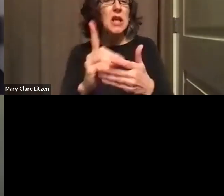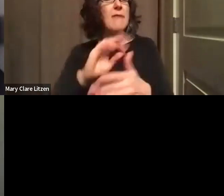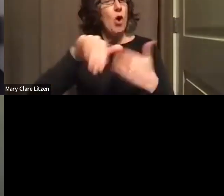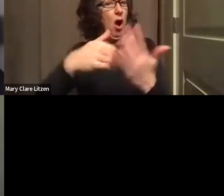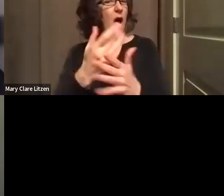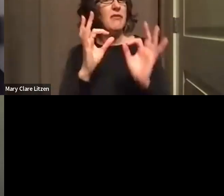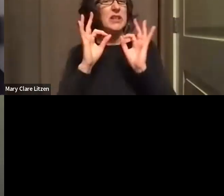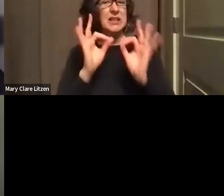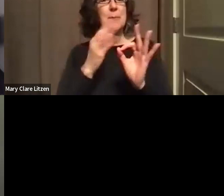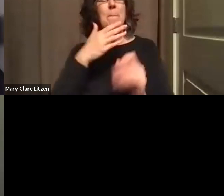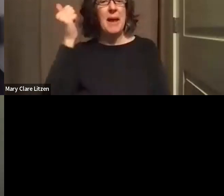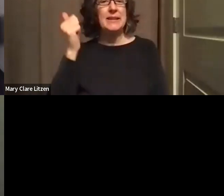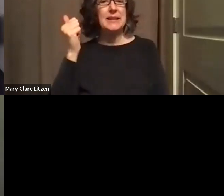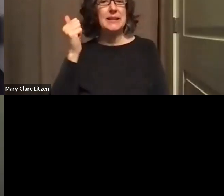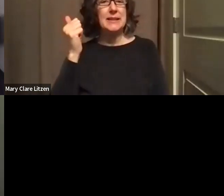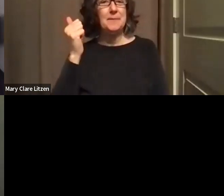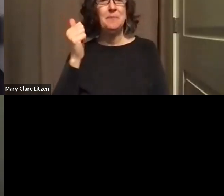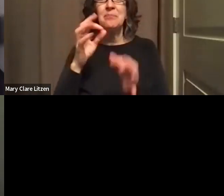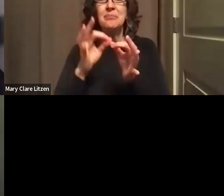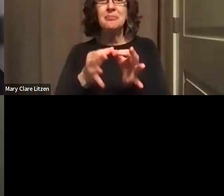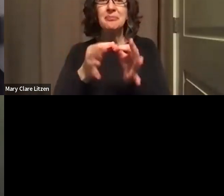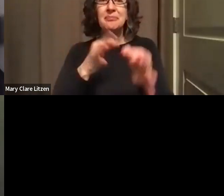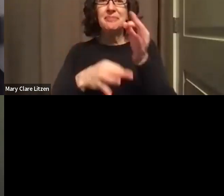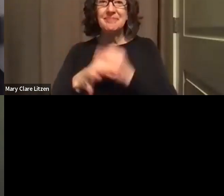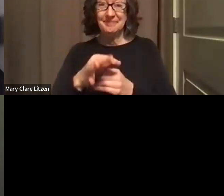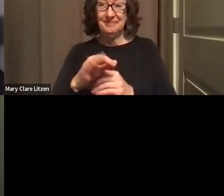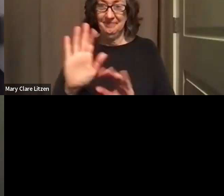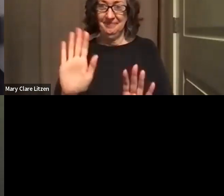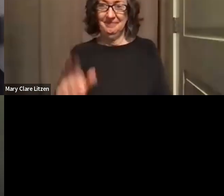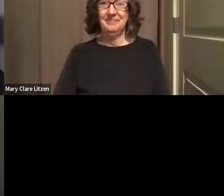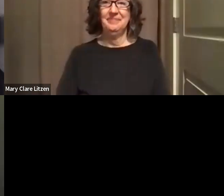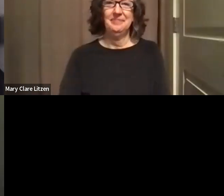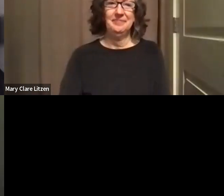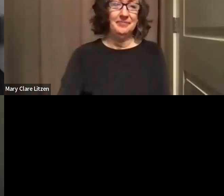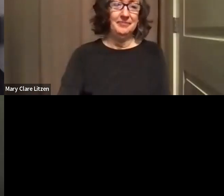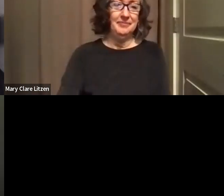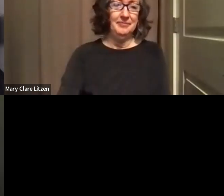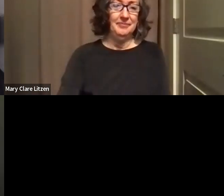Audience, I wonder if you have any questions. We will keep talking for another 15 minutes. Do you have questions?